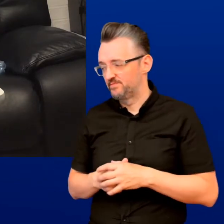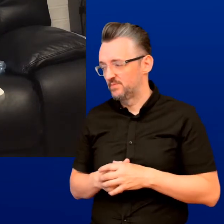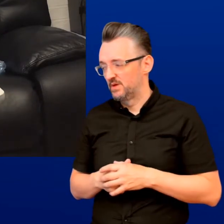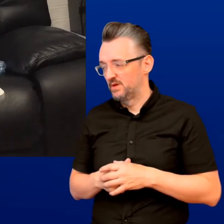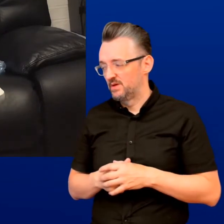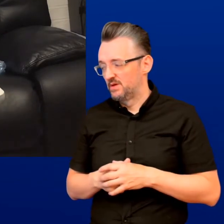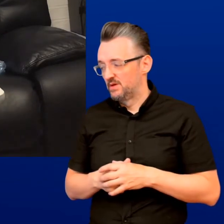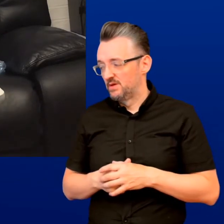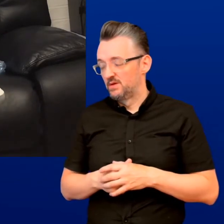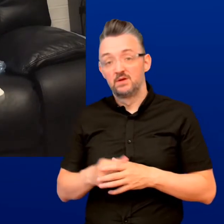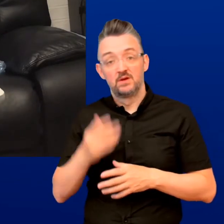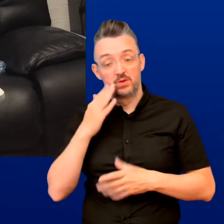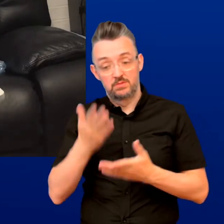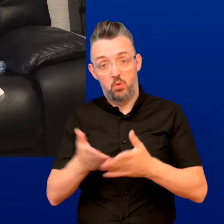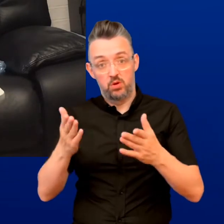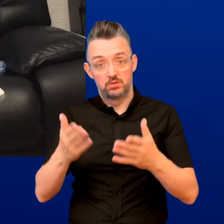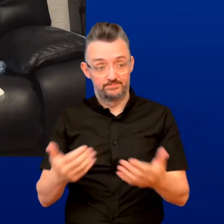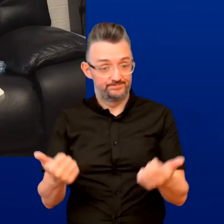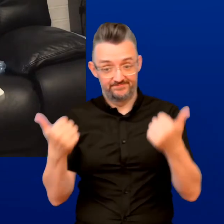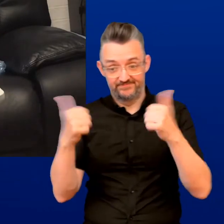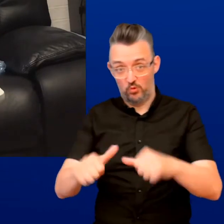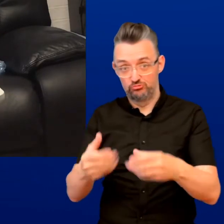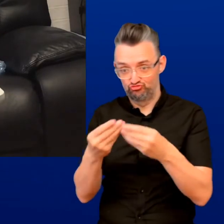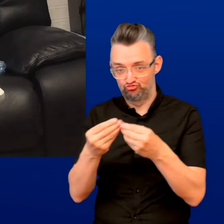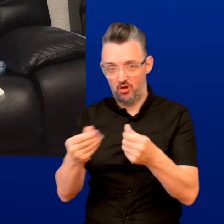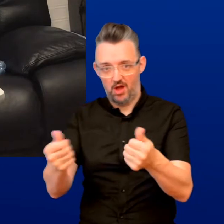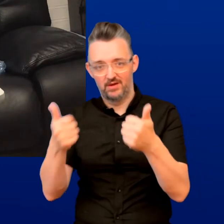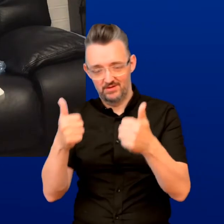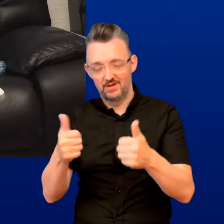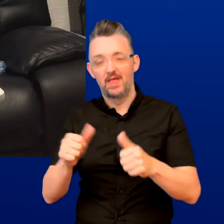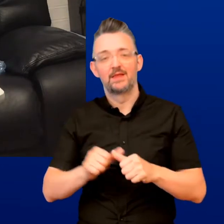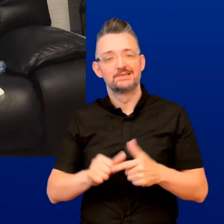Once your bowl is dry you're going to the next stage: